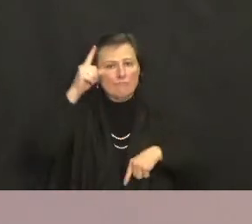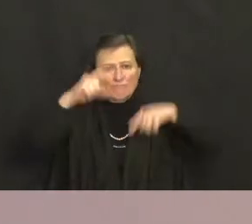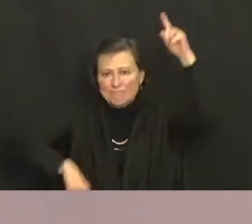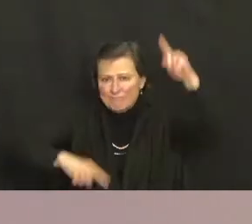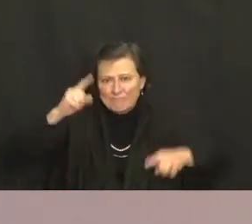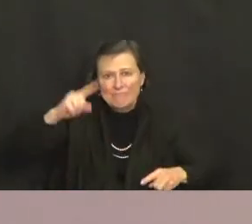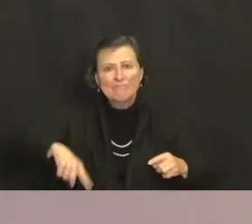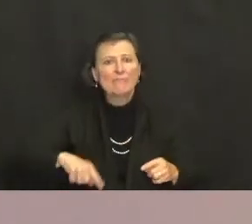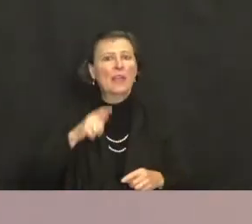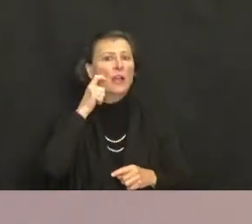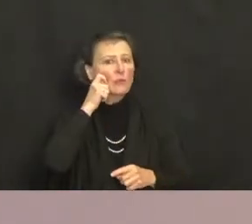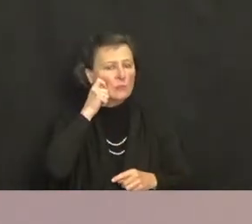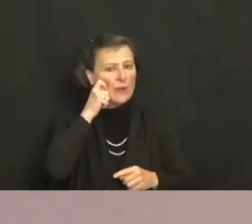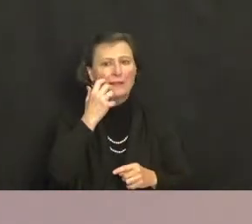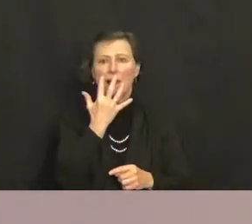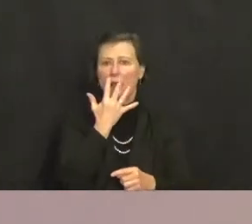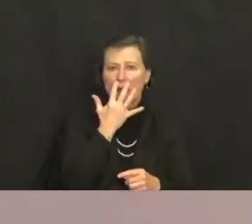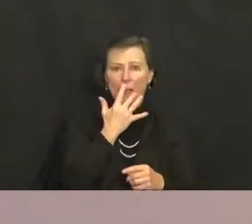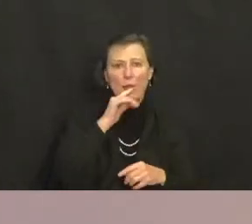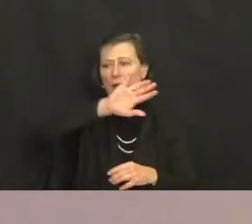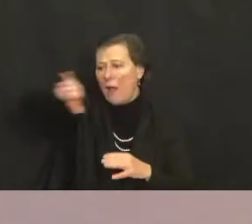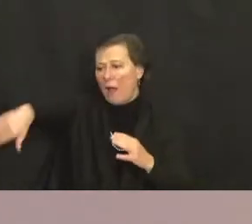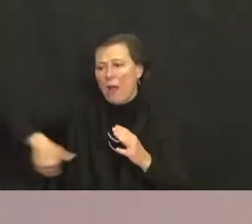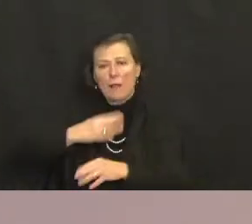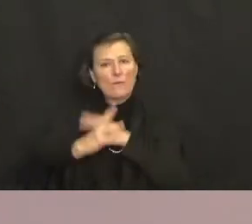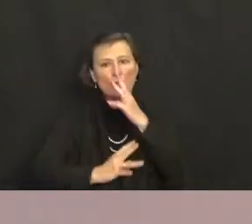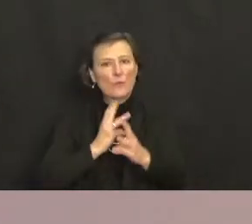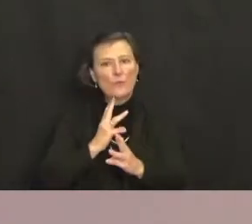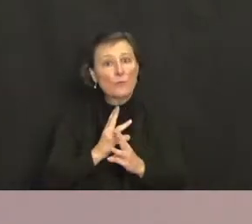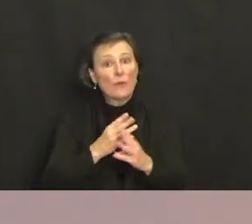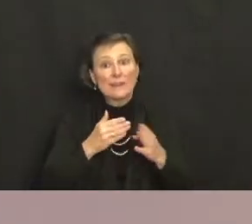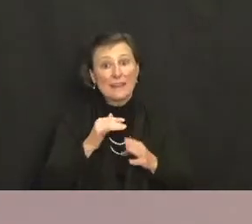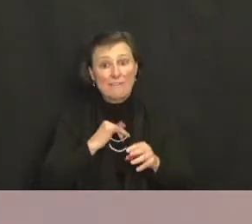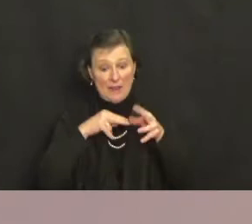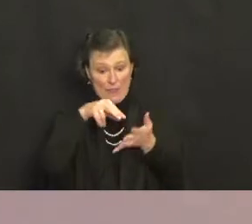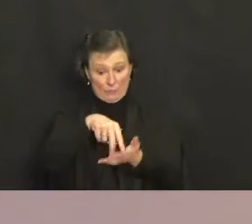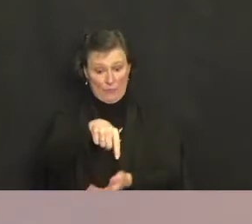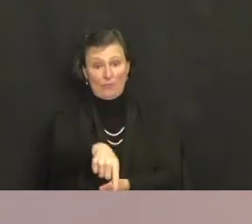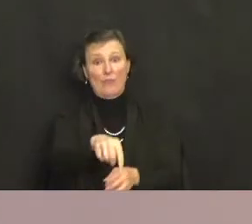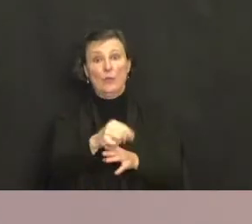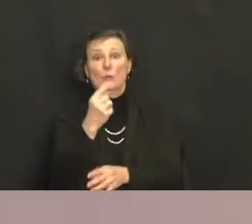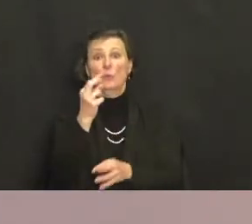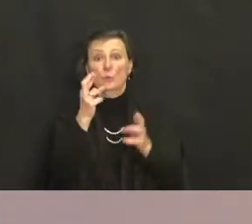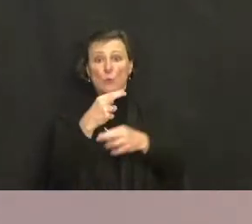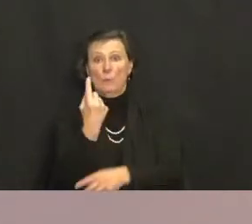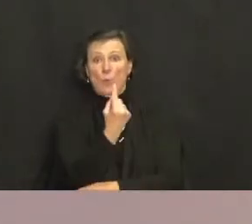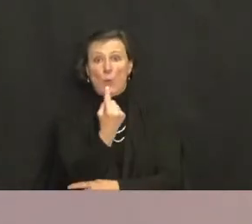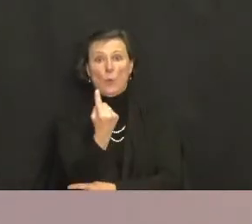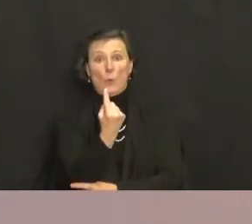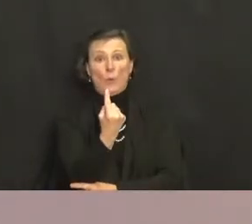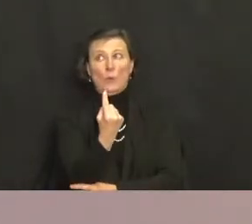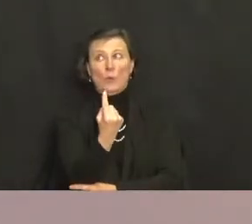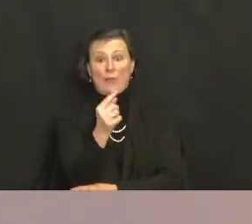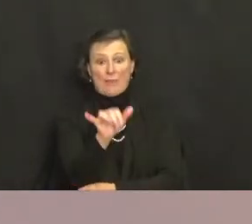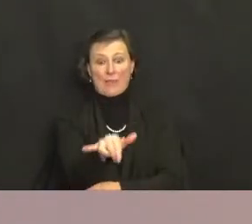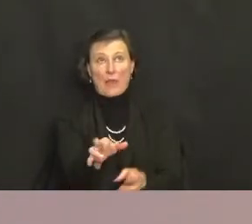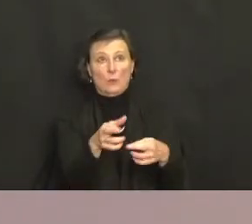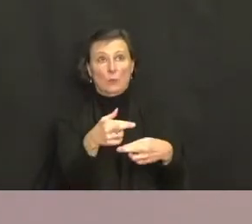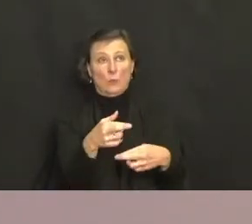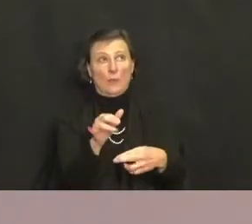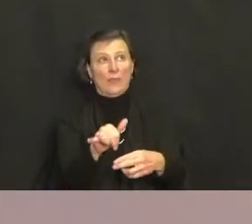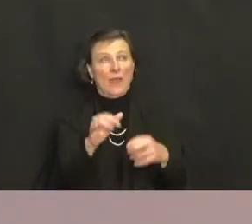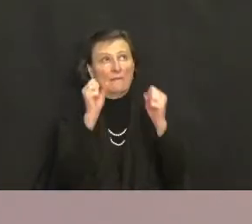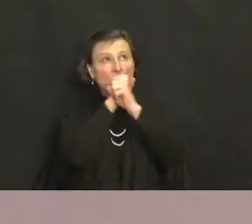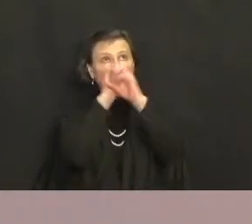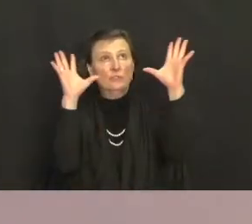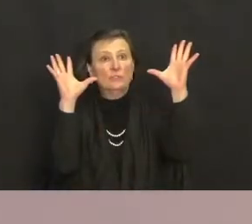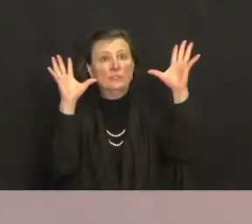And, even as I had the room to myself, I knew that this room, this vision, belongs to all of us.